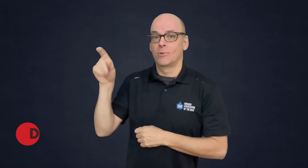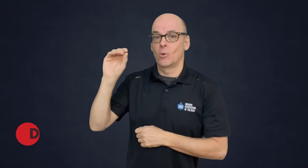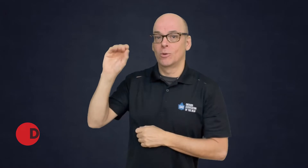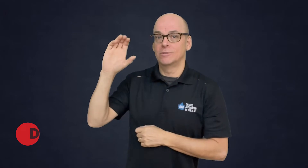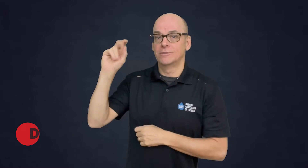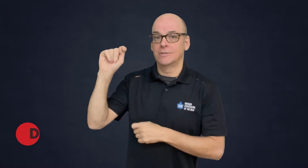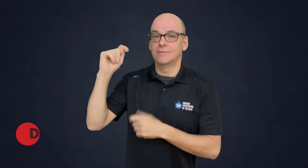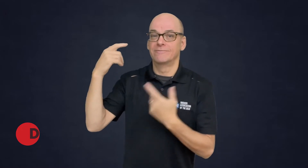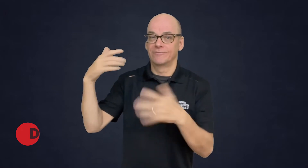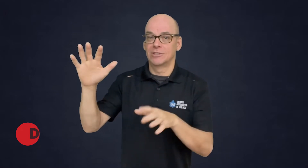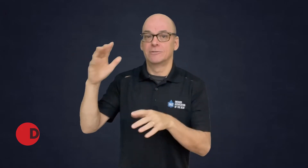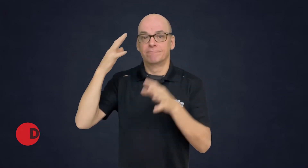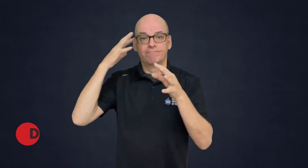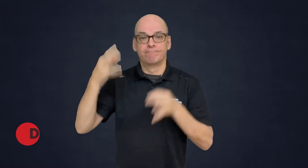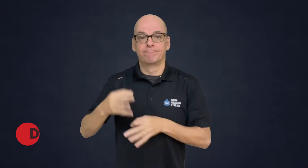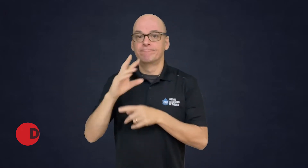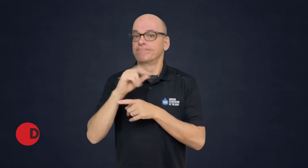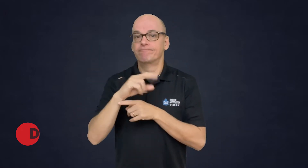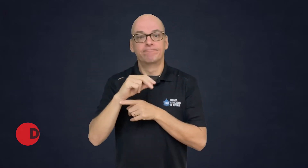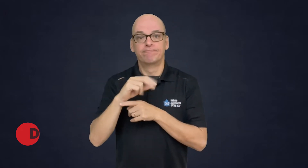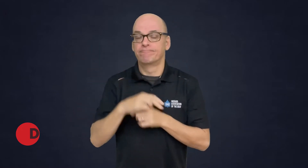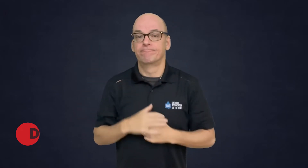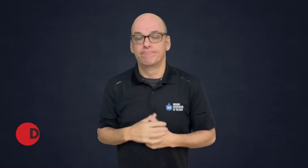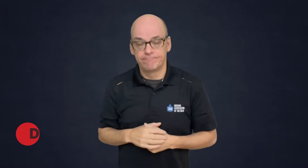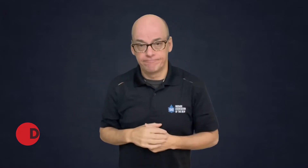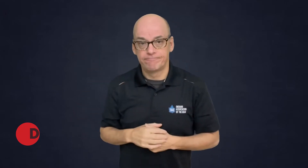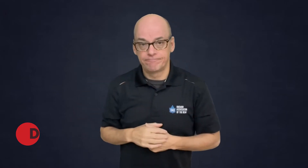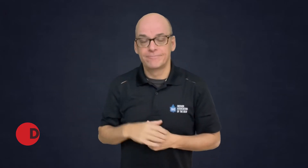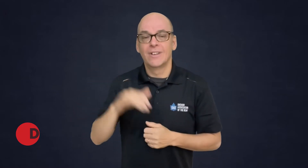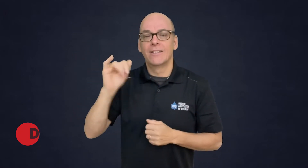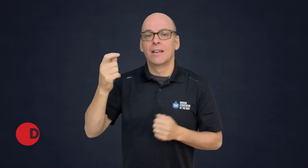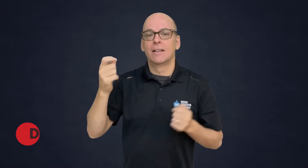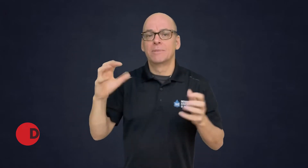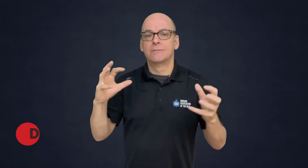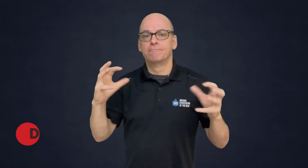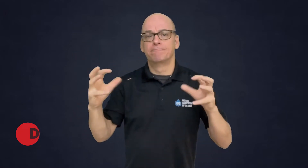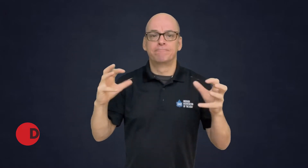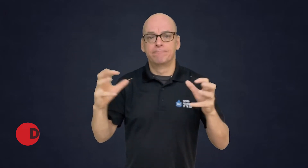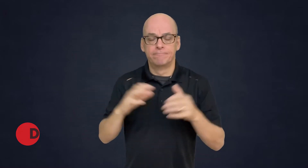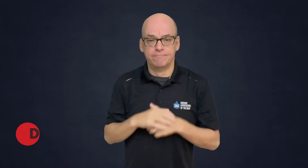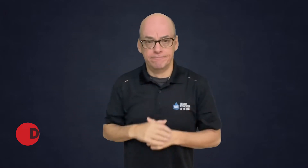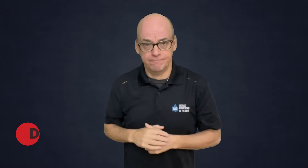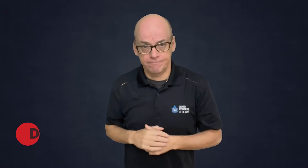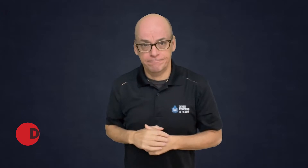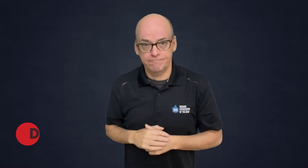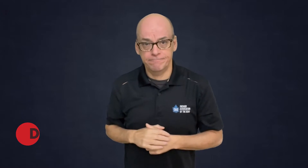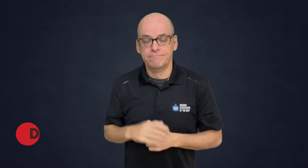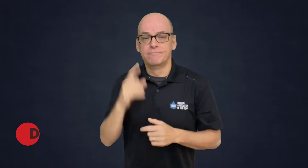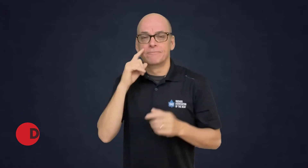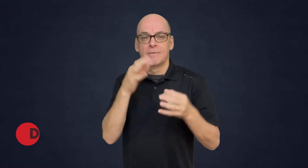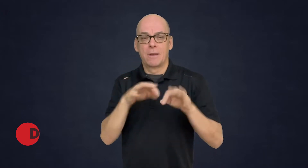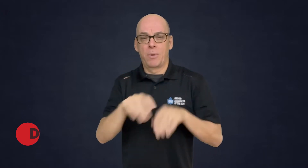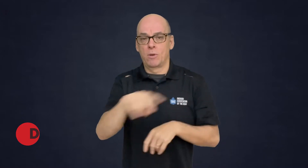OCT has already decided they can't. This has created some friction.